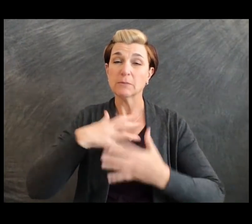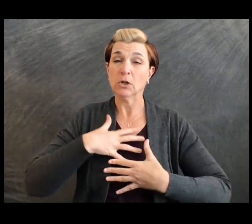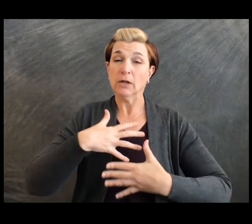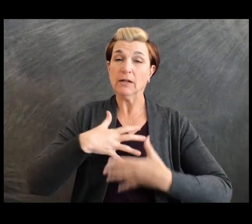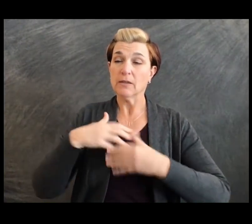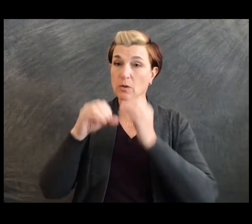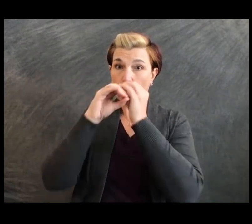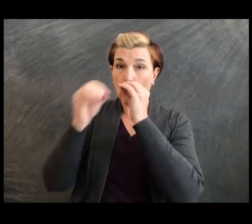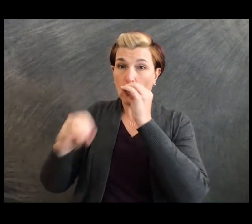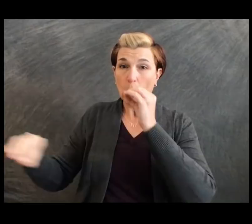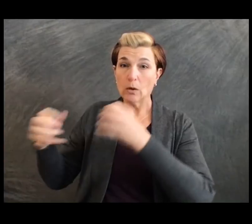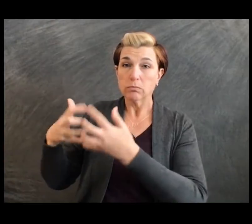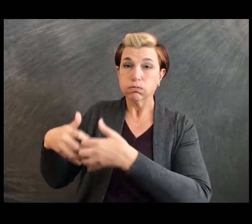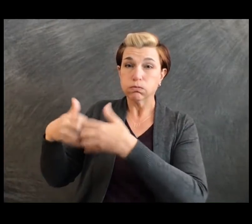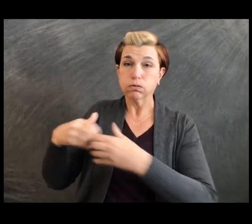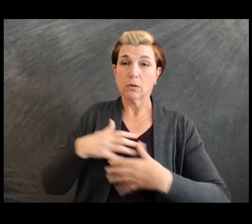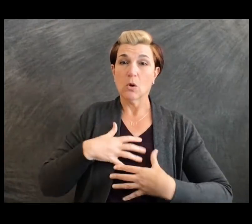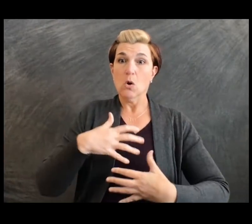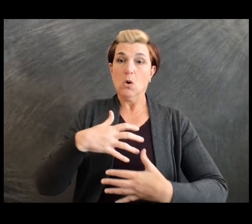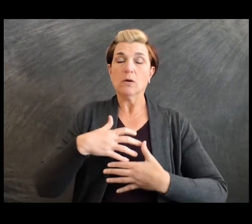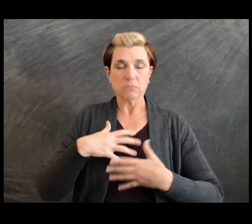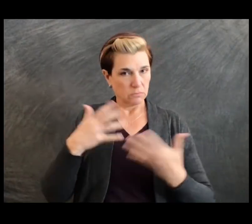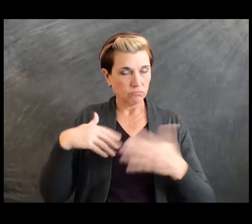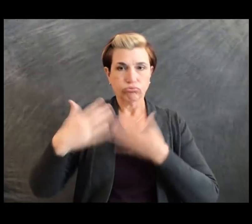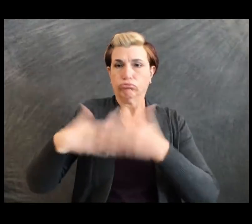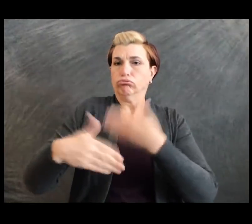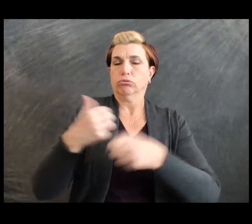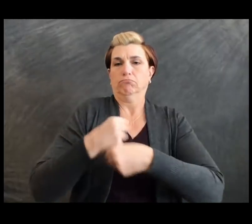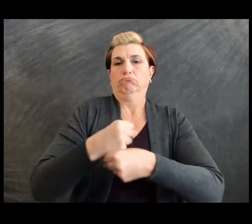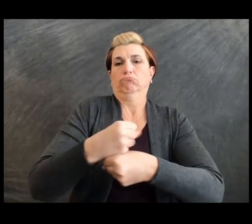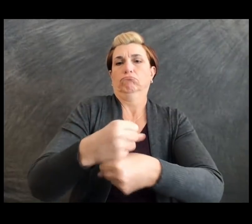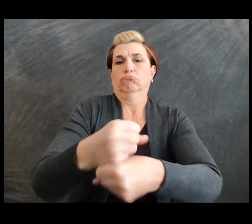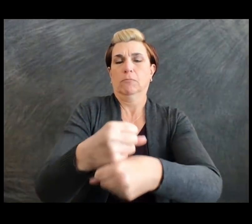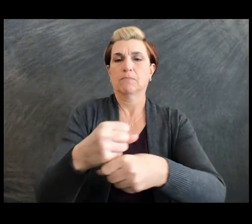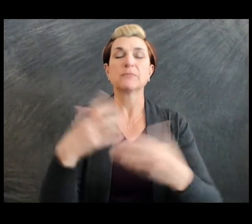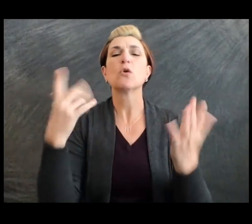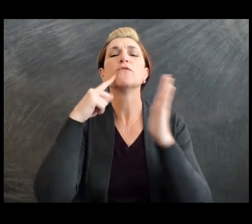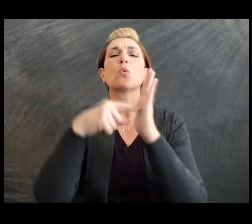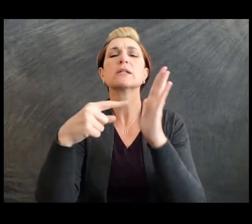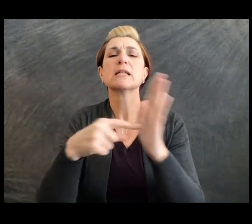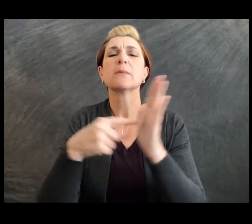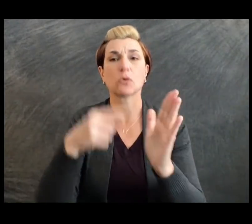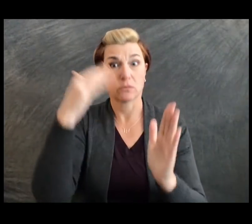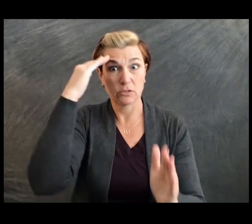right now and by way of example Haines everybody knows Haines great company